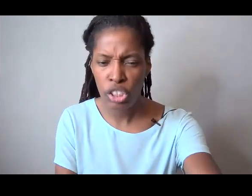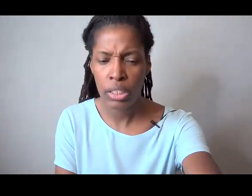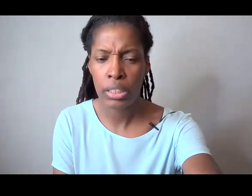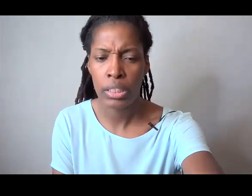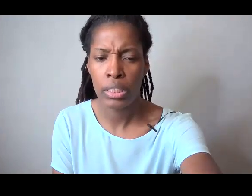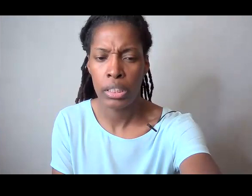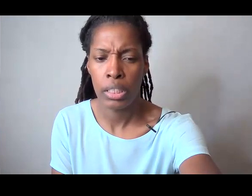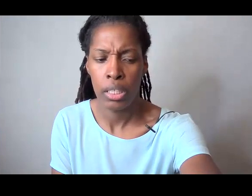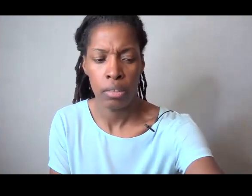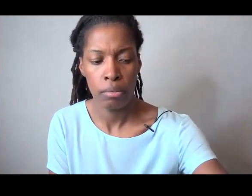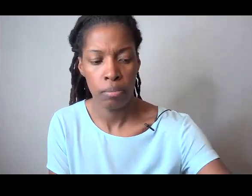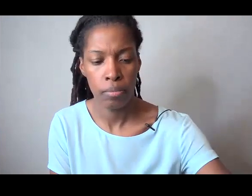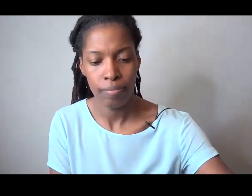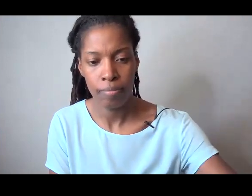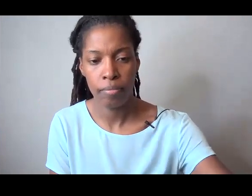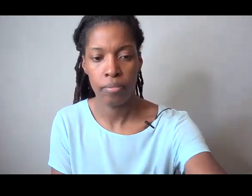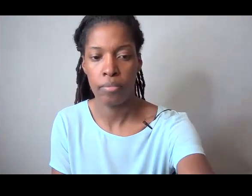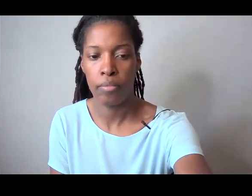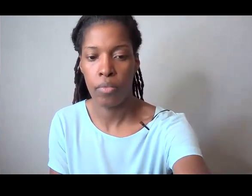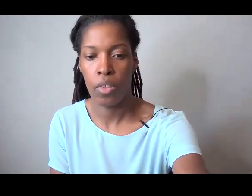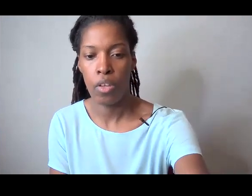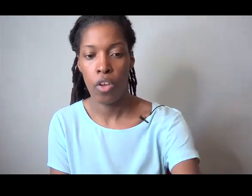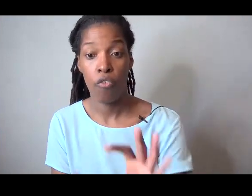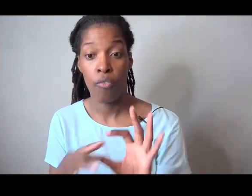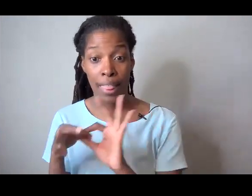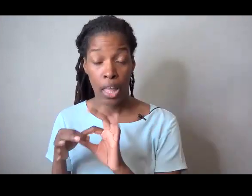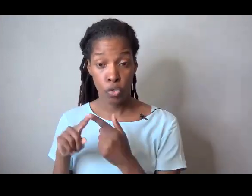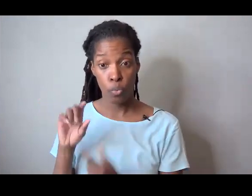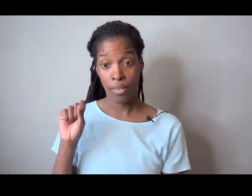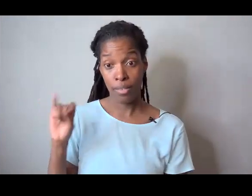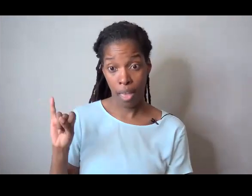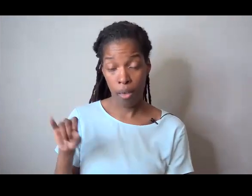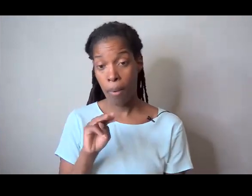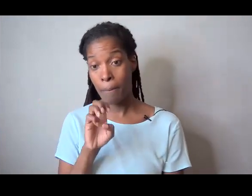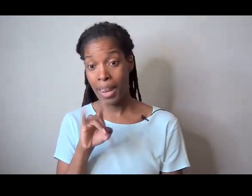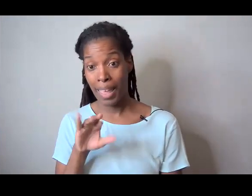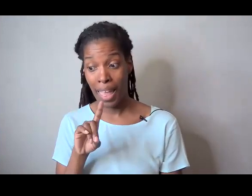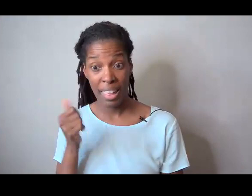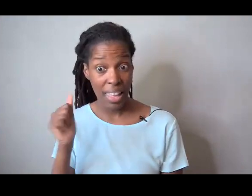It's Ciara speaking.